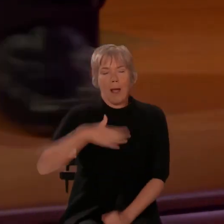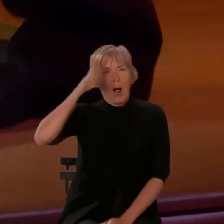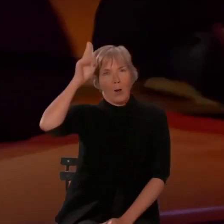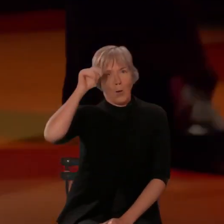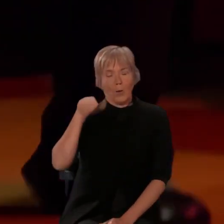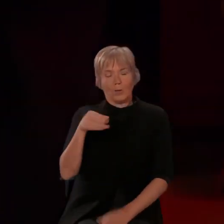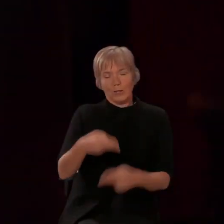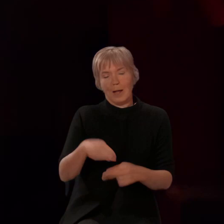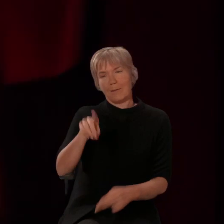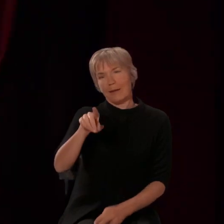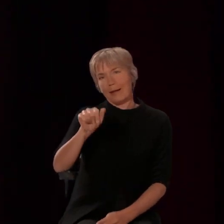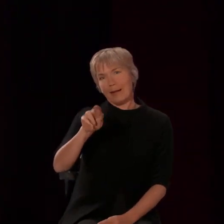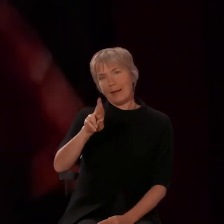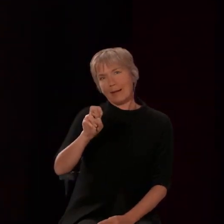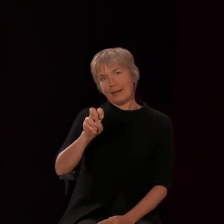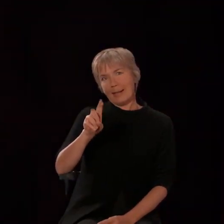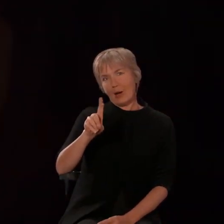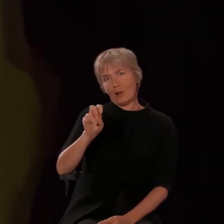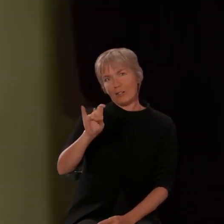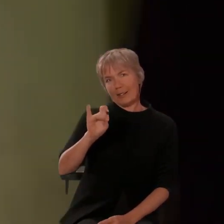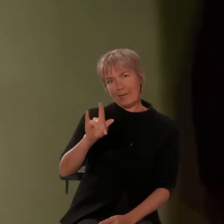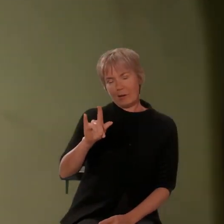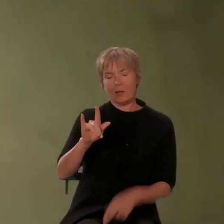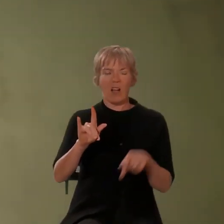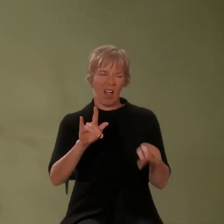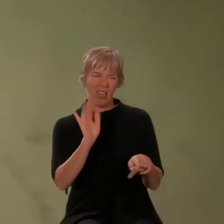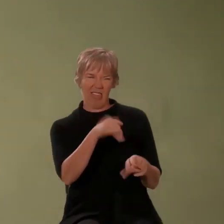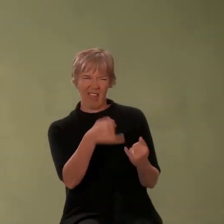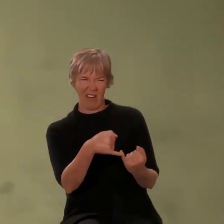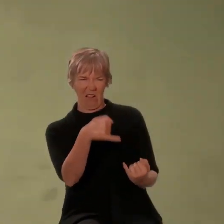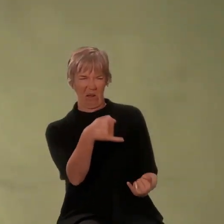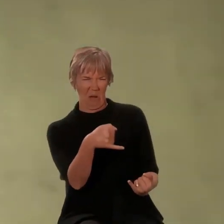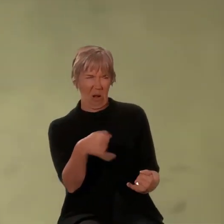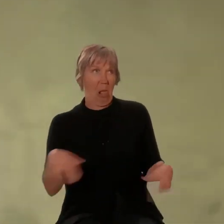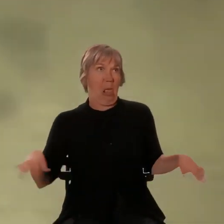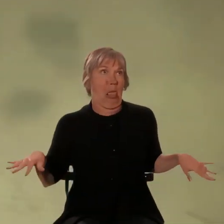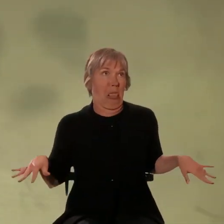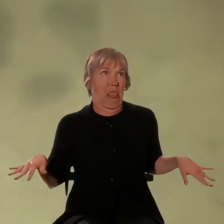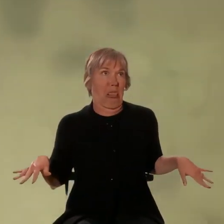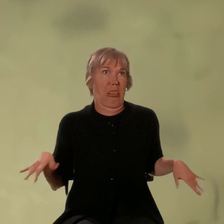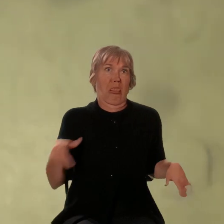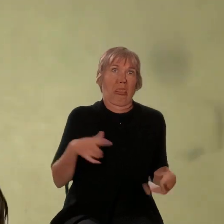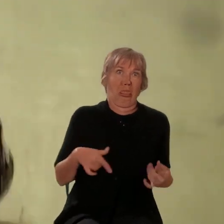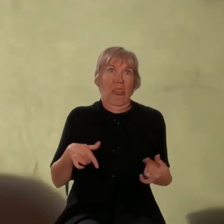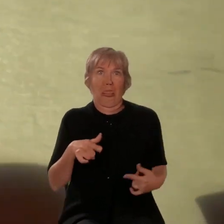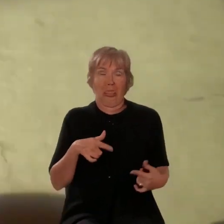that gangly scarecrow. During this entire spectacle, his dance partner was none other than Katrina,